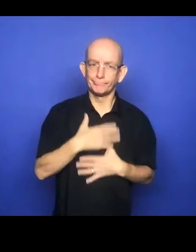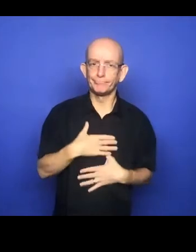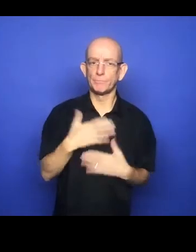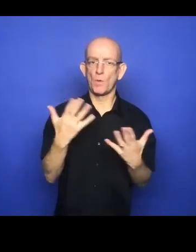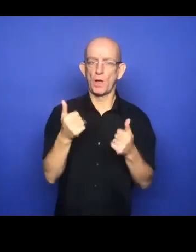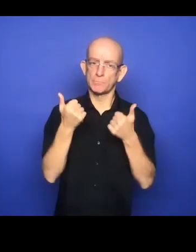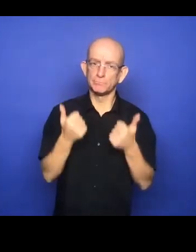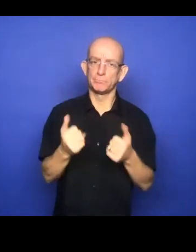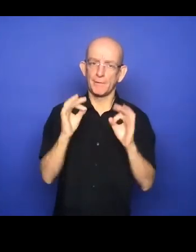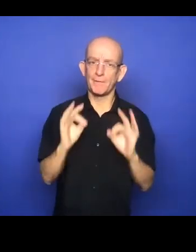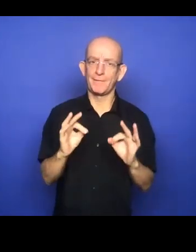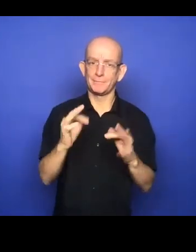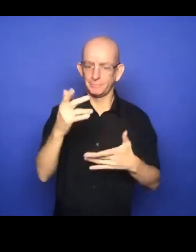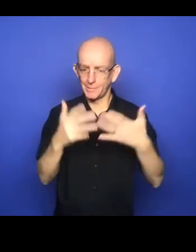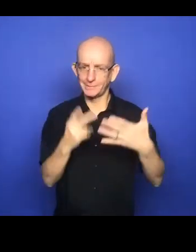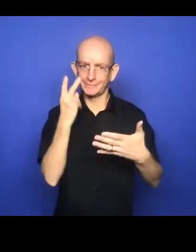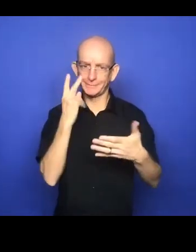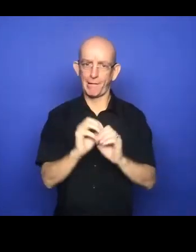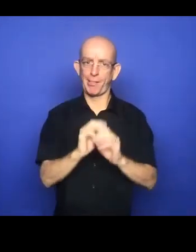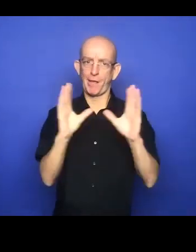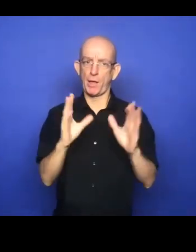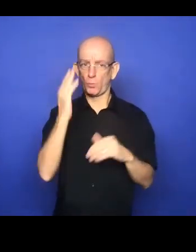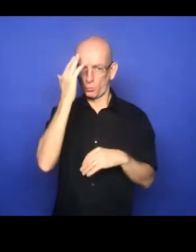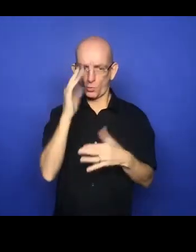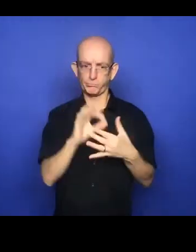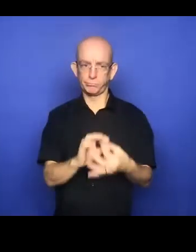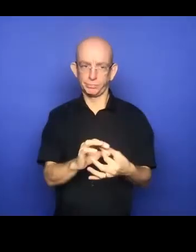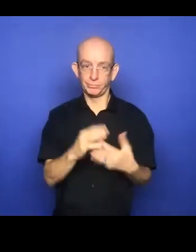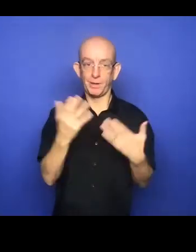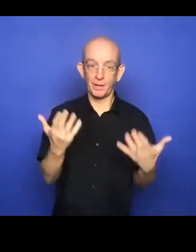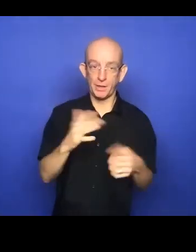Disability. Looking COVID-19 we noted challenges when